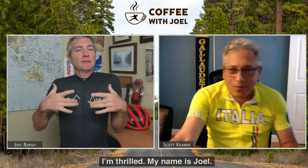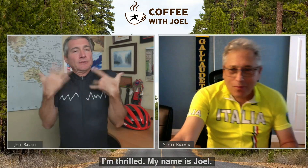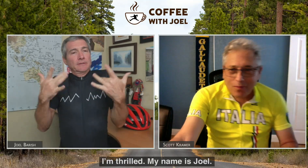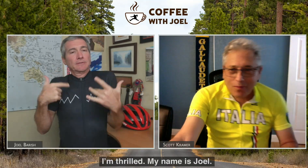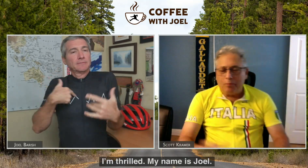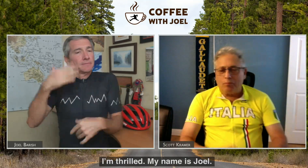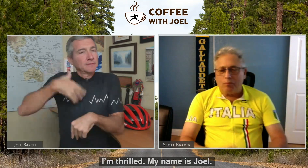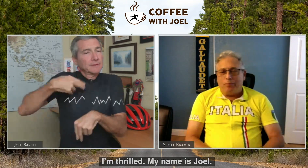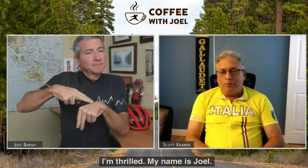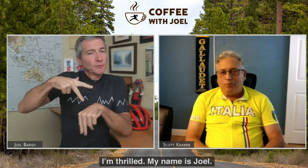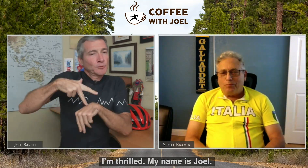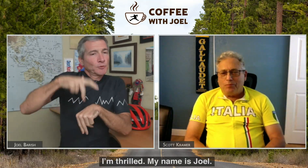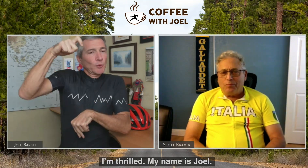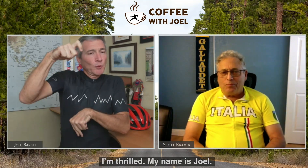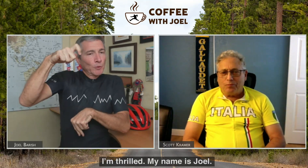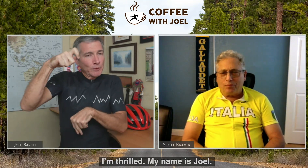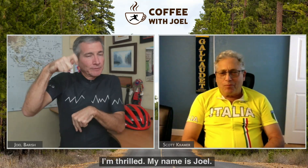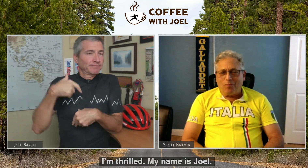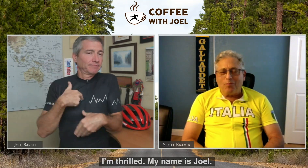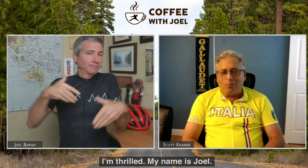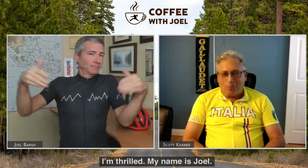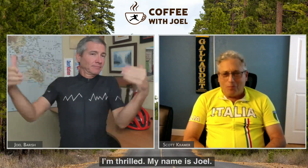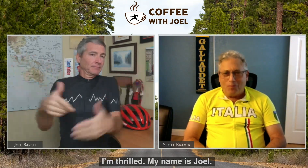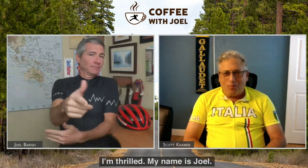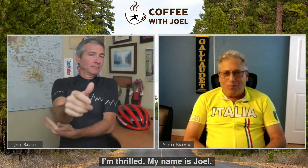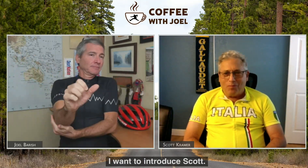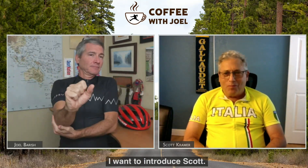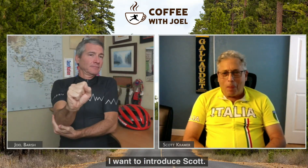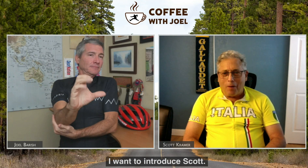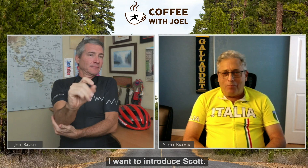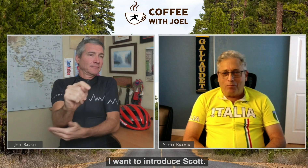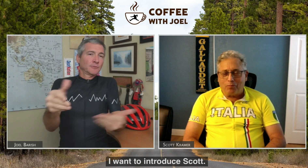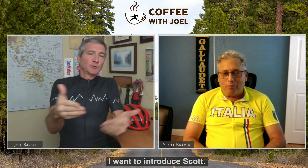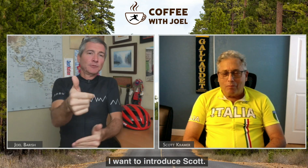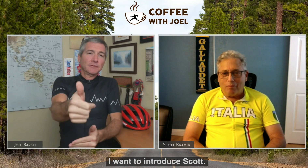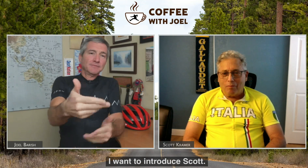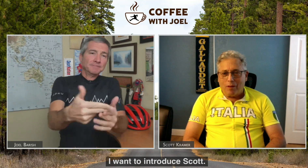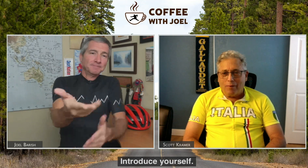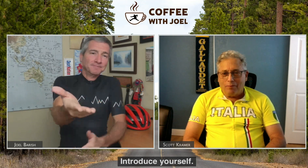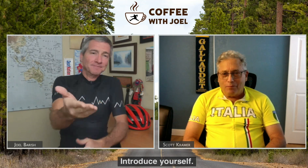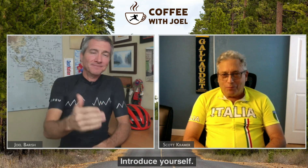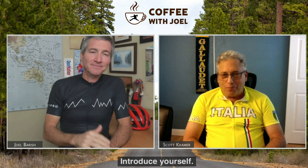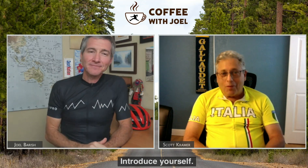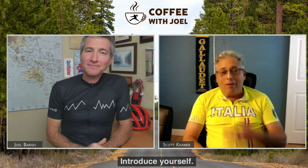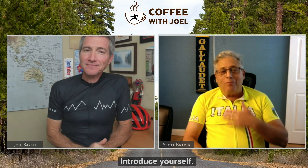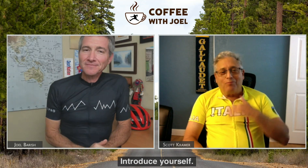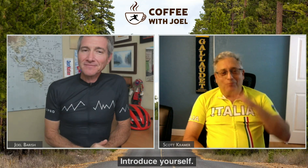I’m thrilled. My name is Joel. I want to introduce Scott. Introduce yourself.